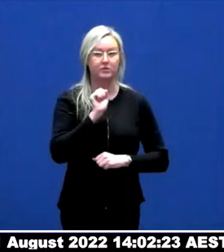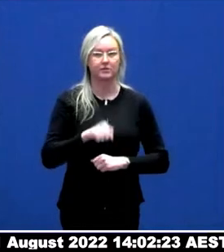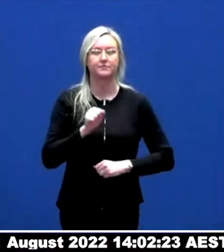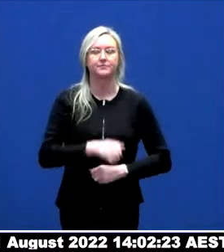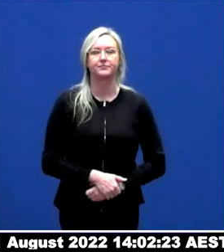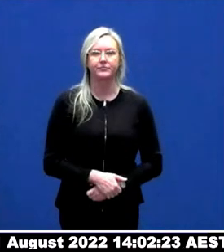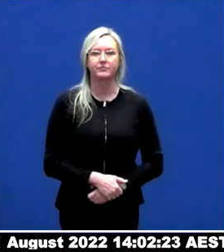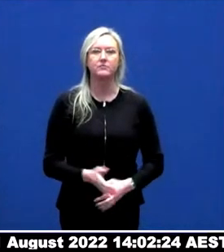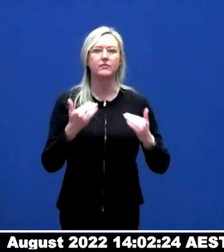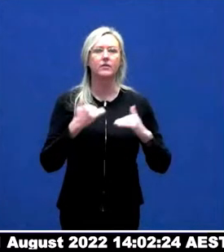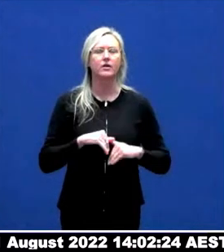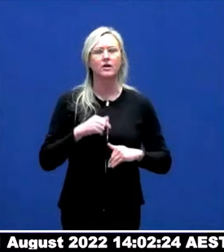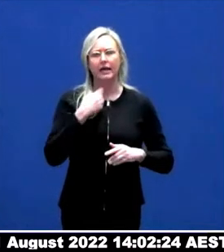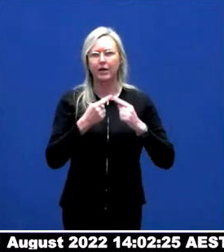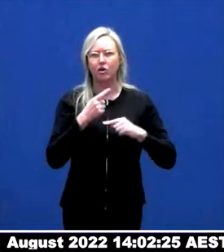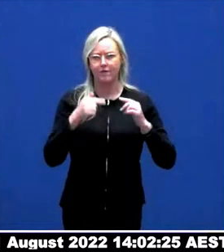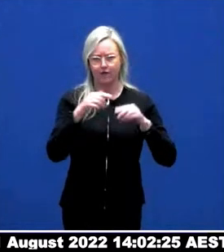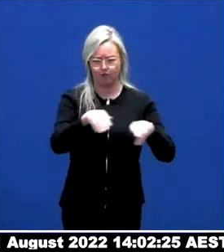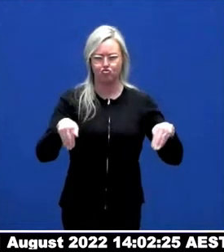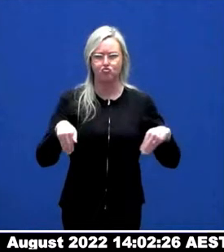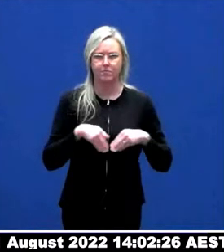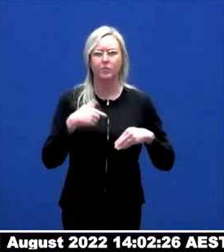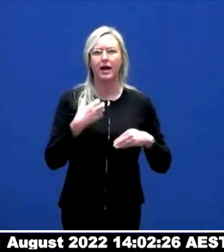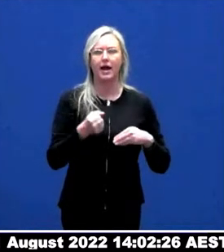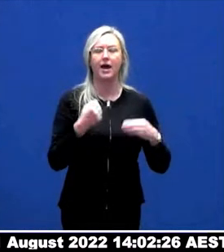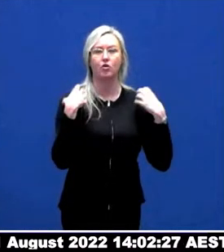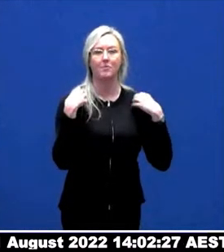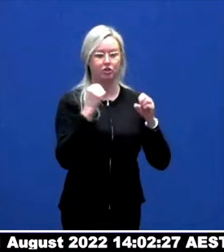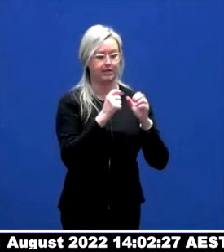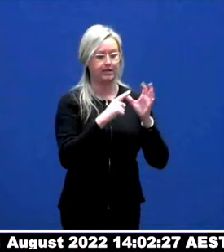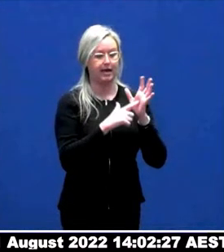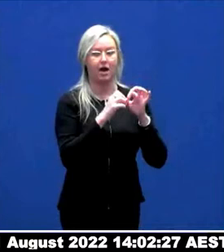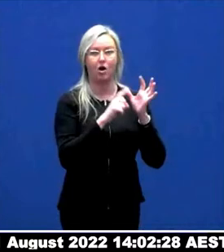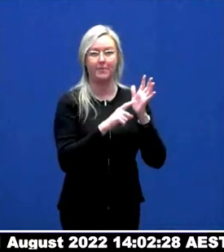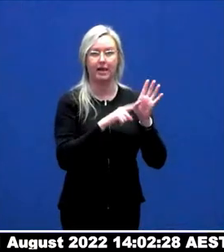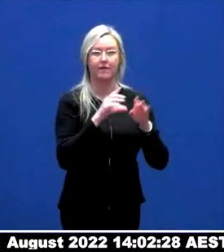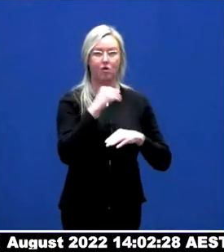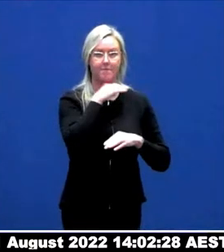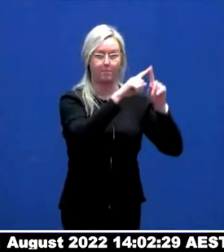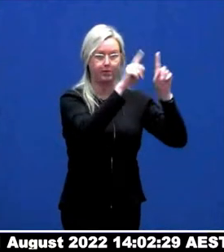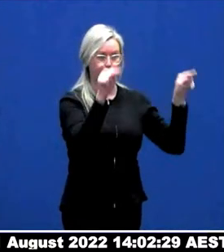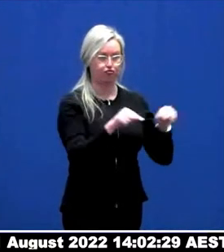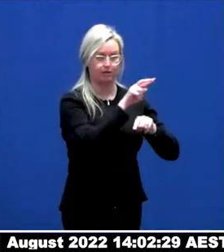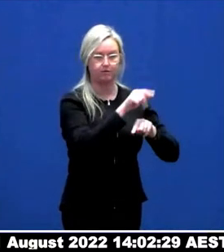On the screen, you can see Commissioner Galbally, who is joining the hearing from Melbourne. Commissioner Ryan is on my left.